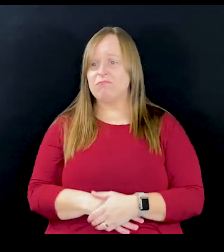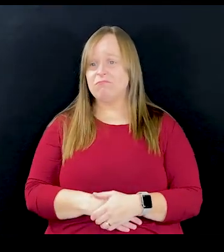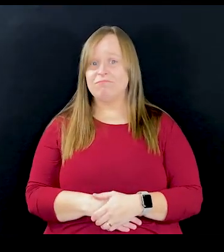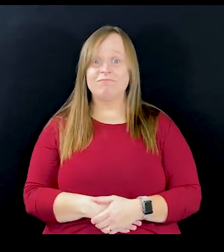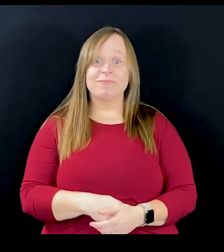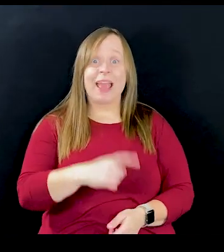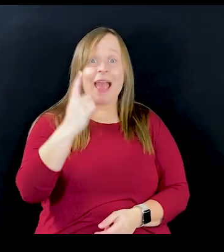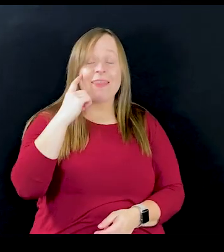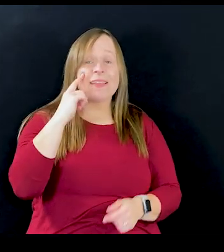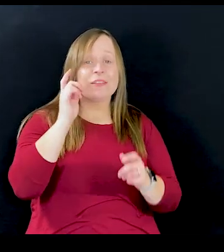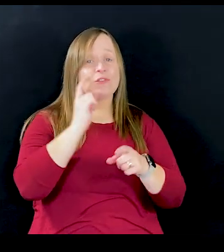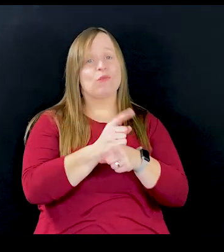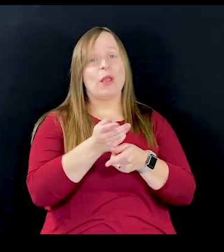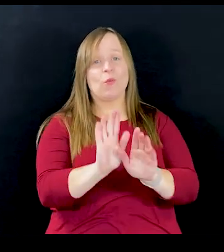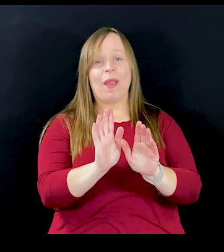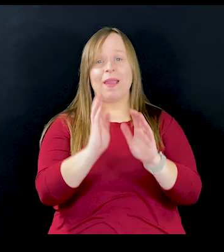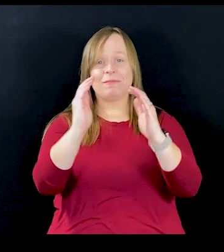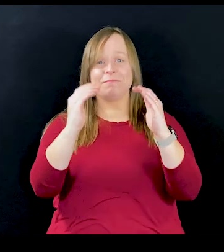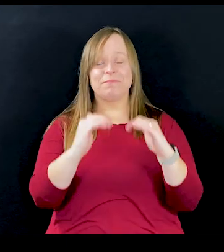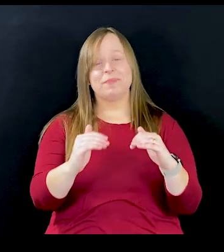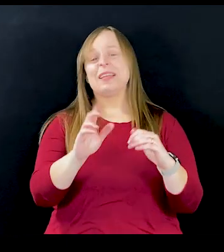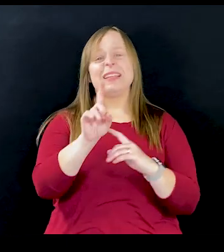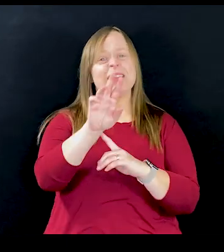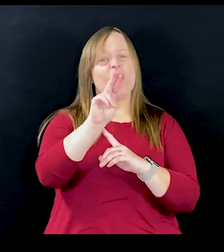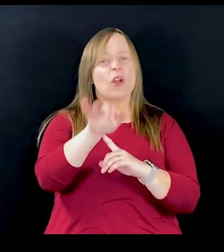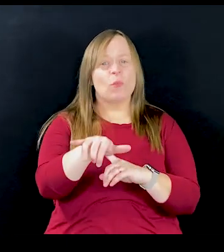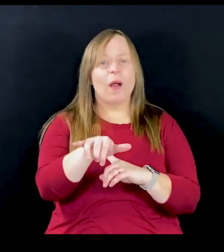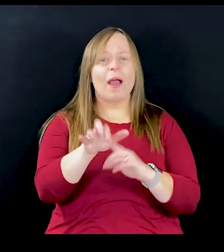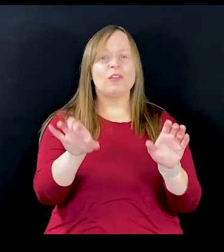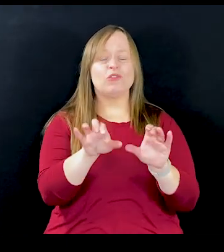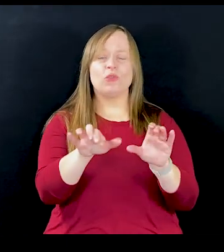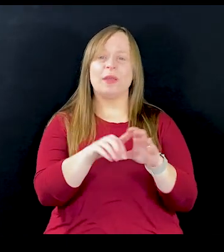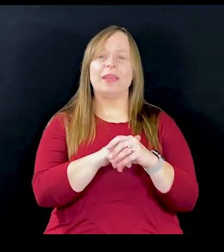And I think that's a great way to segue into what DRNY's is doing